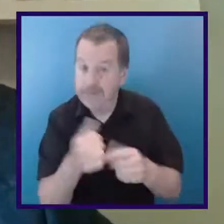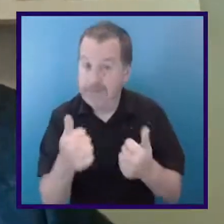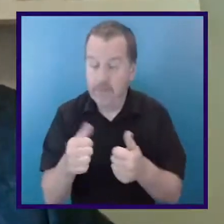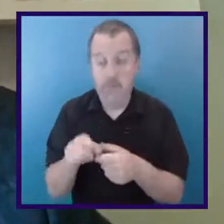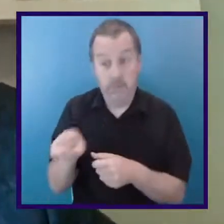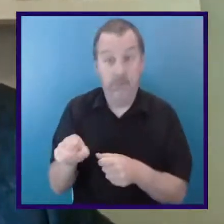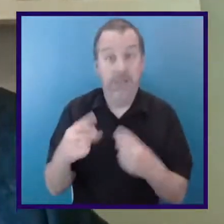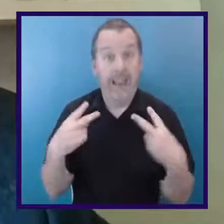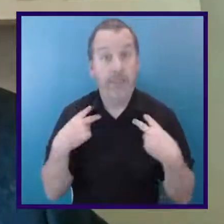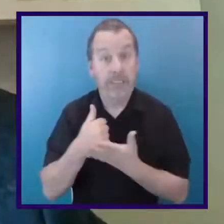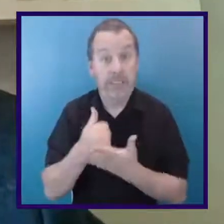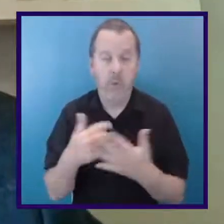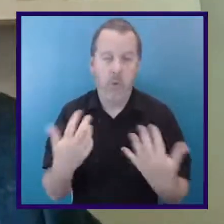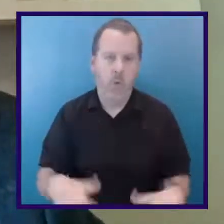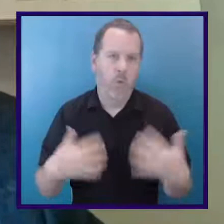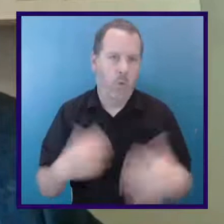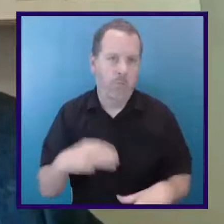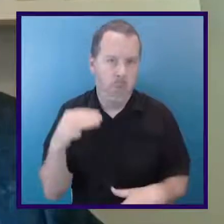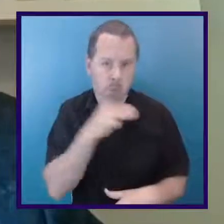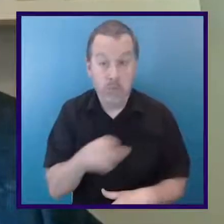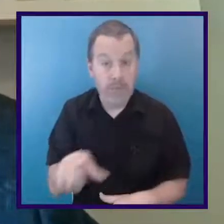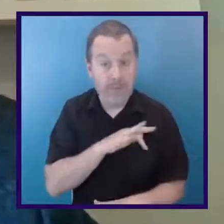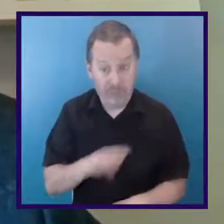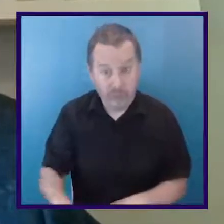And they're incredibly important because they not only bring with them the skills of being